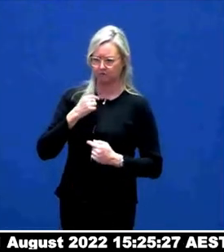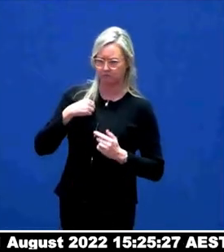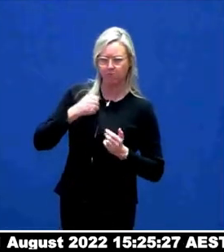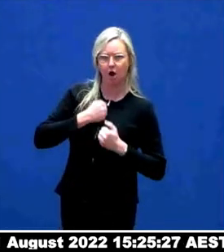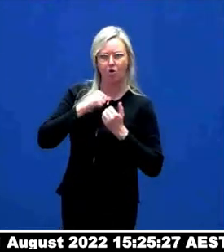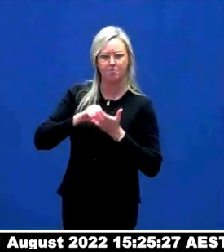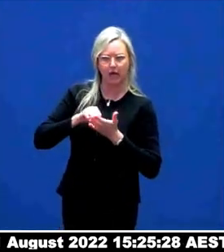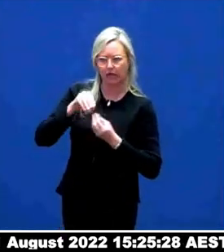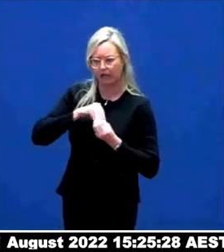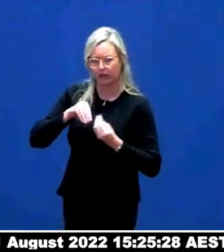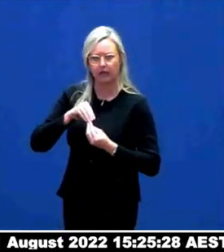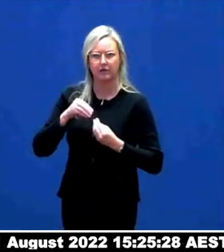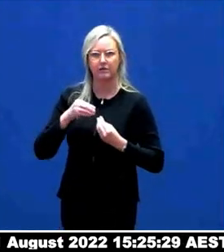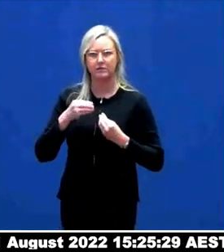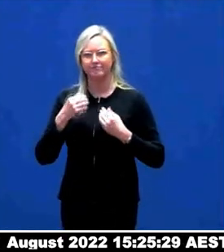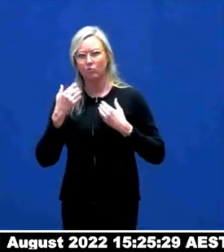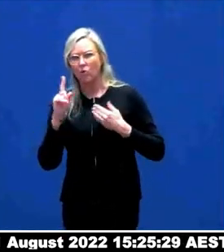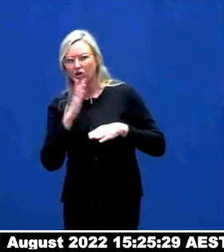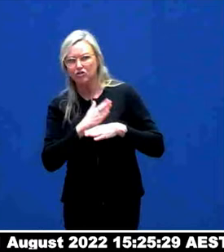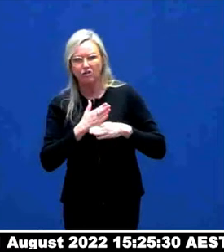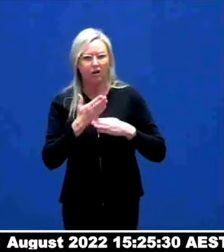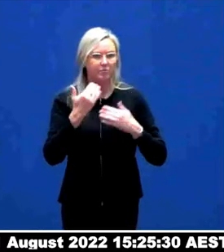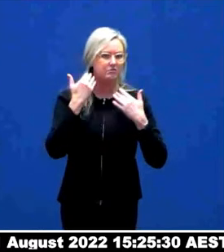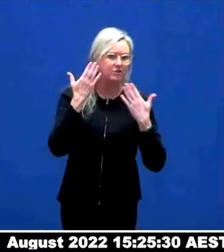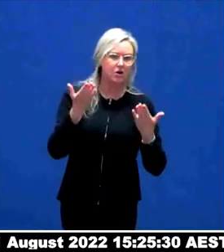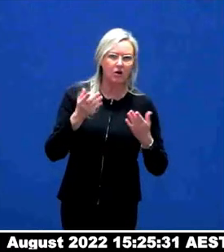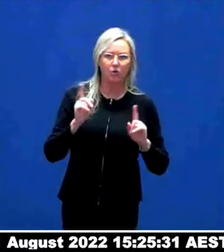Didn't know what I wanted to do. Yeah, drinking too much as well.